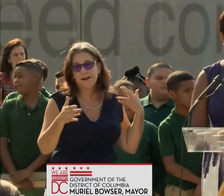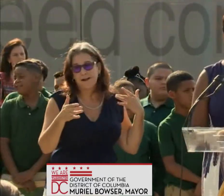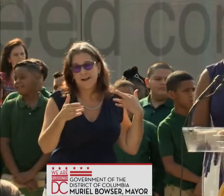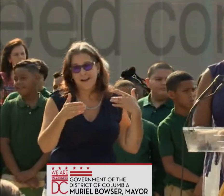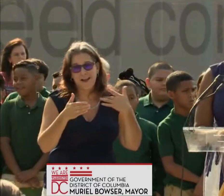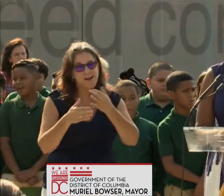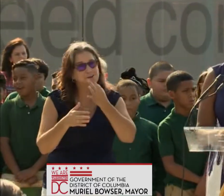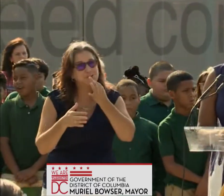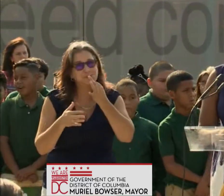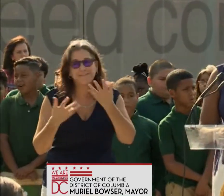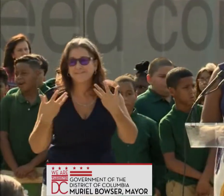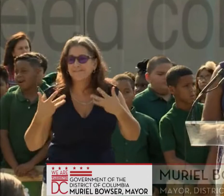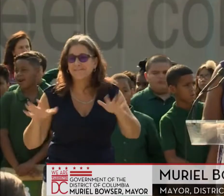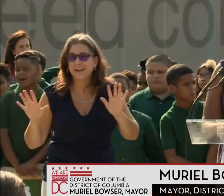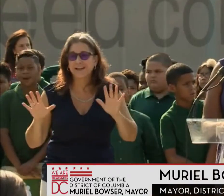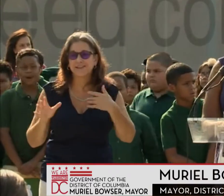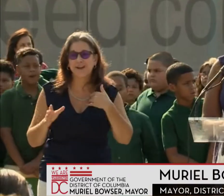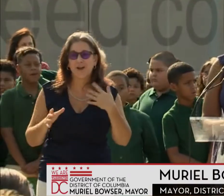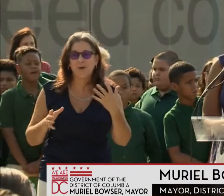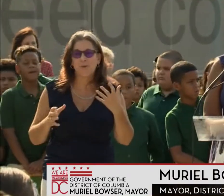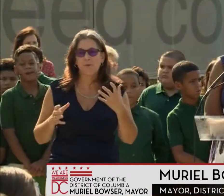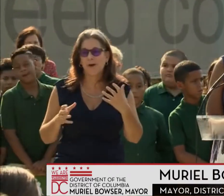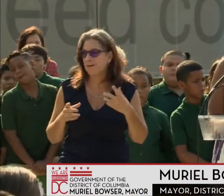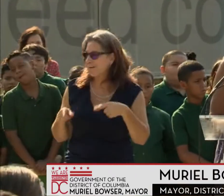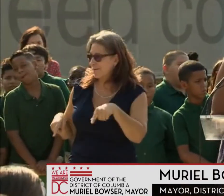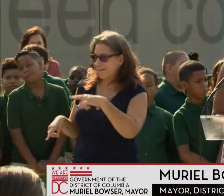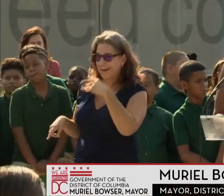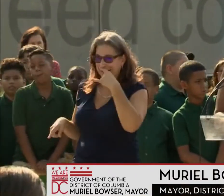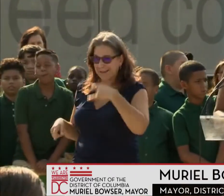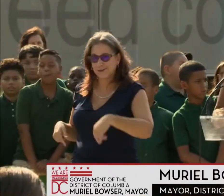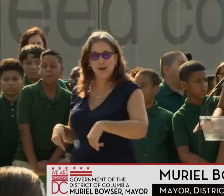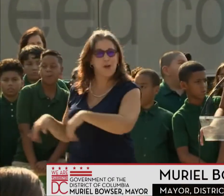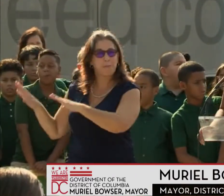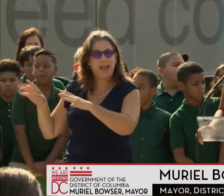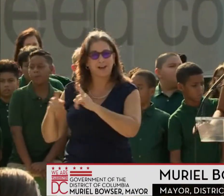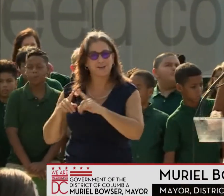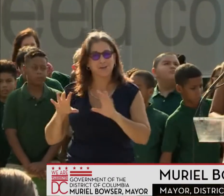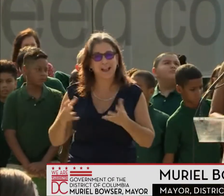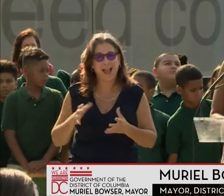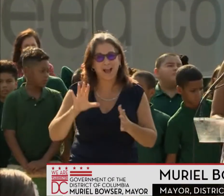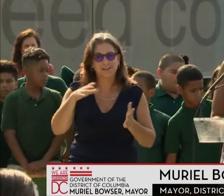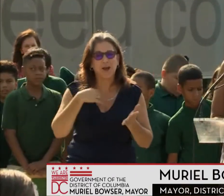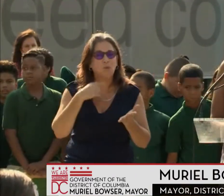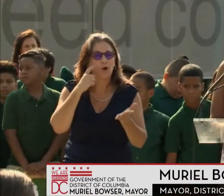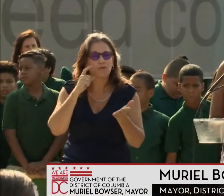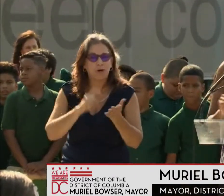get in class but I also wanted to recognize a partner to us especially at